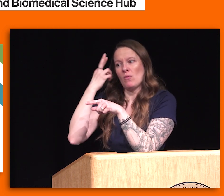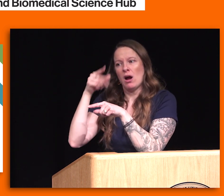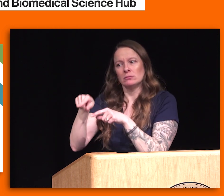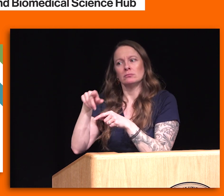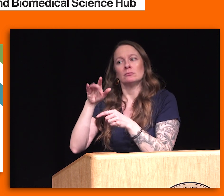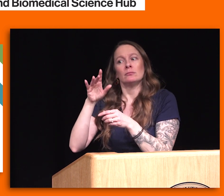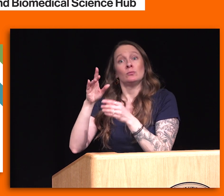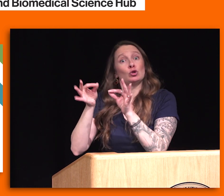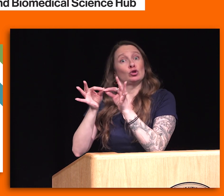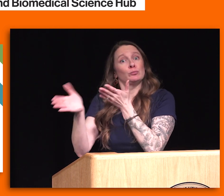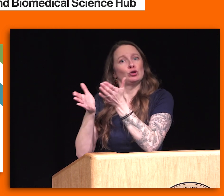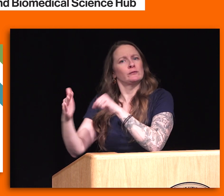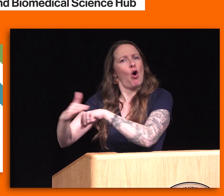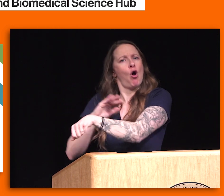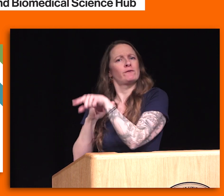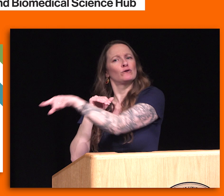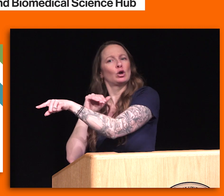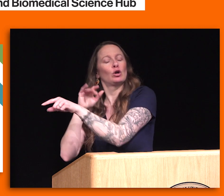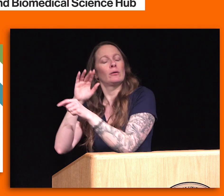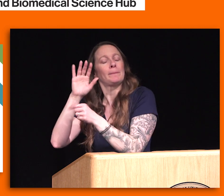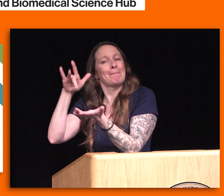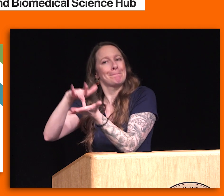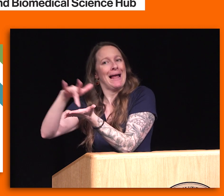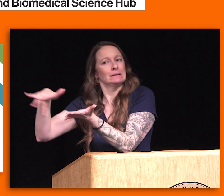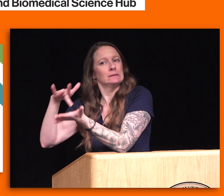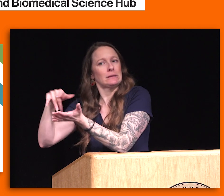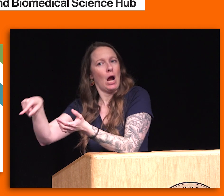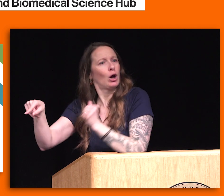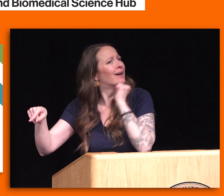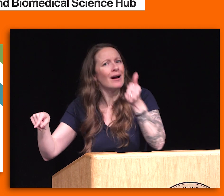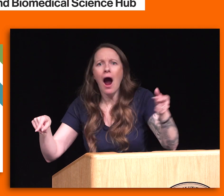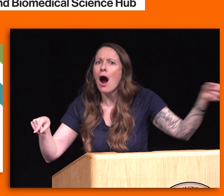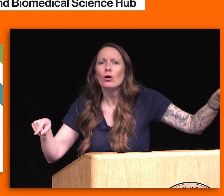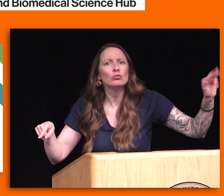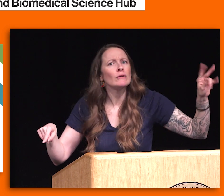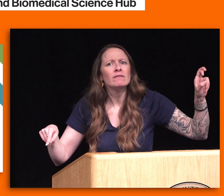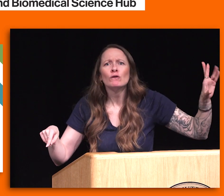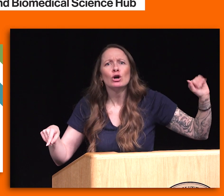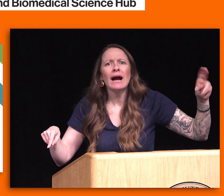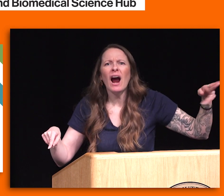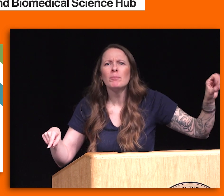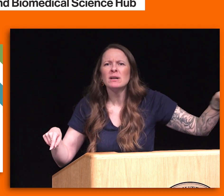between the two campuses, but they are still pretty separate. So, interpreter coverage at the medical center